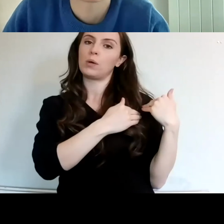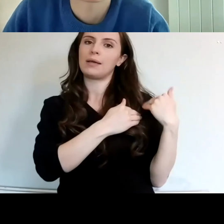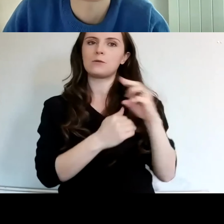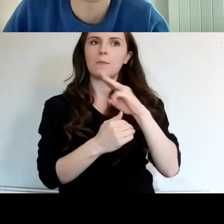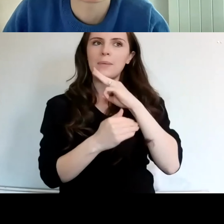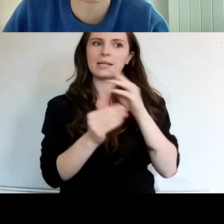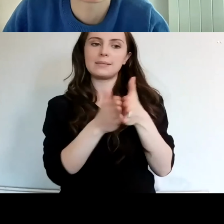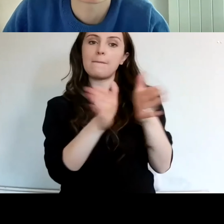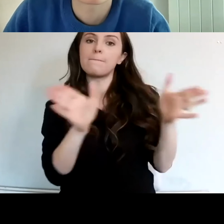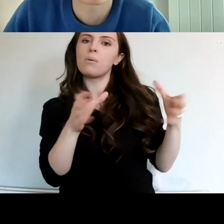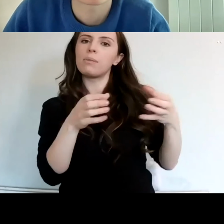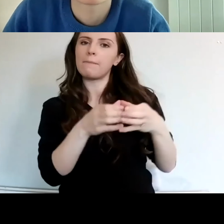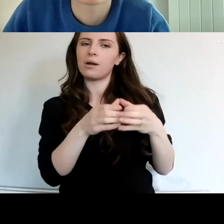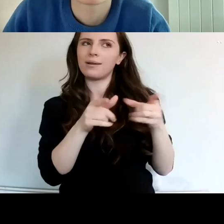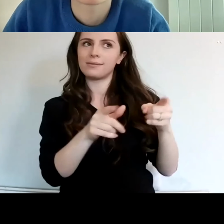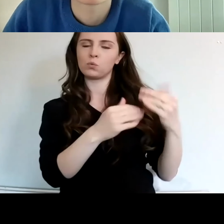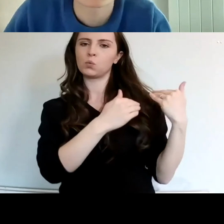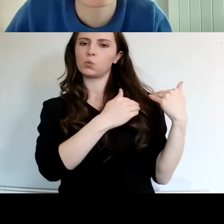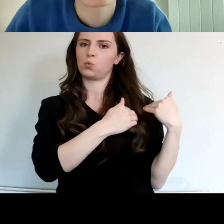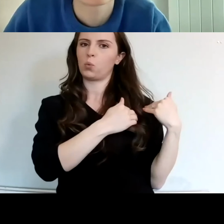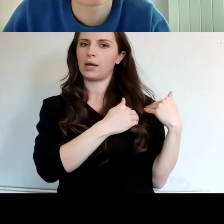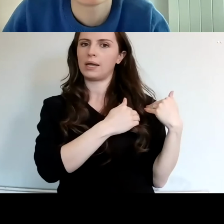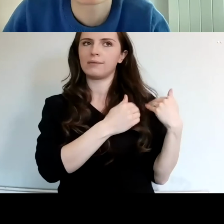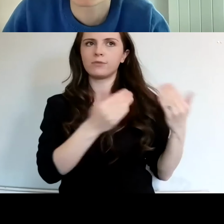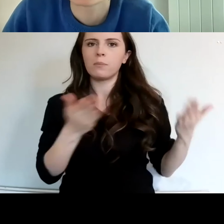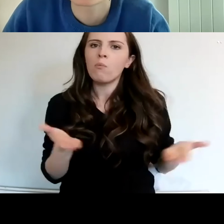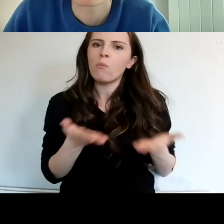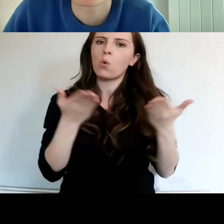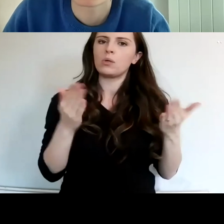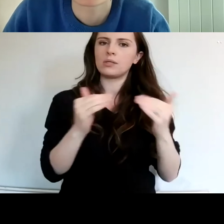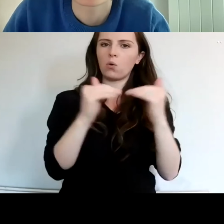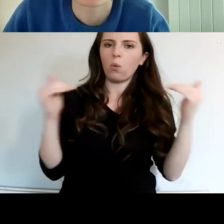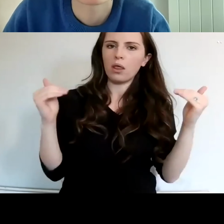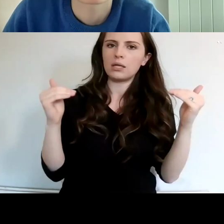carrying out their function to promote equality, prevent discrimination,